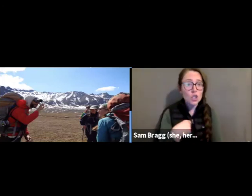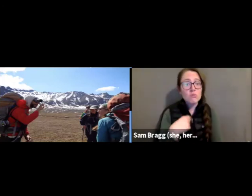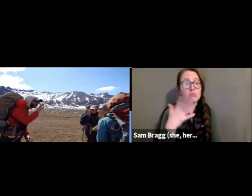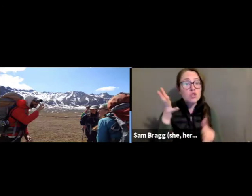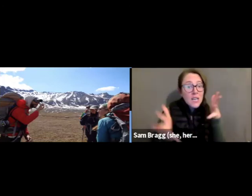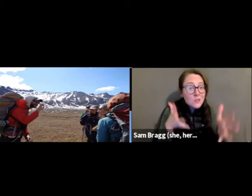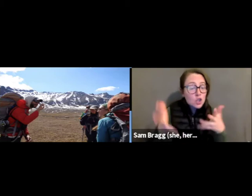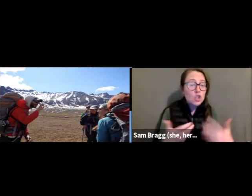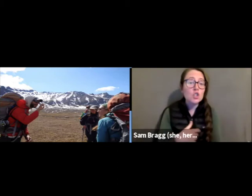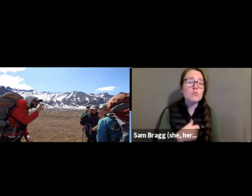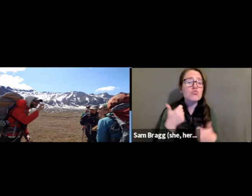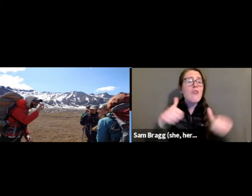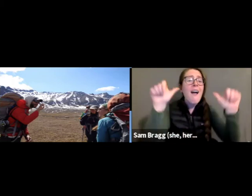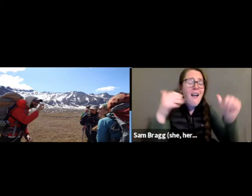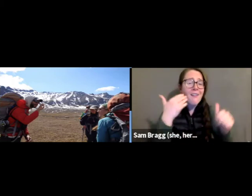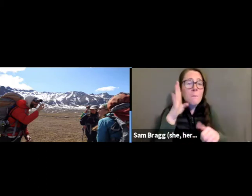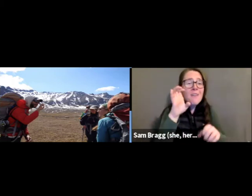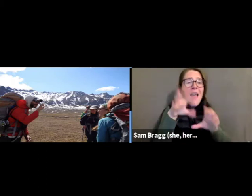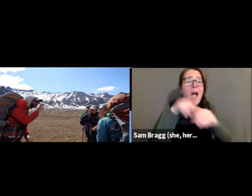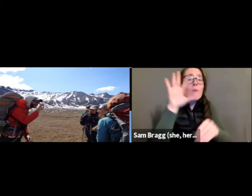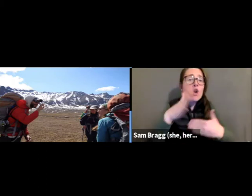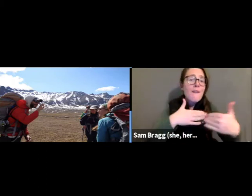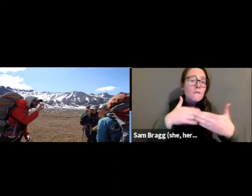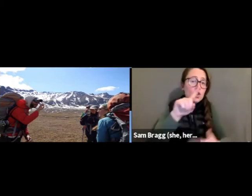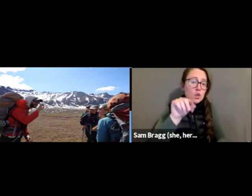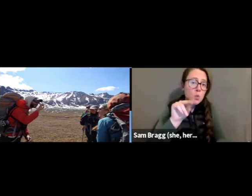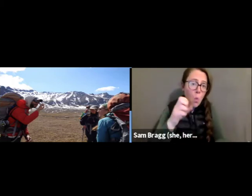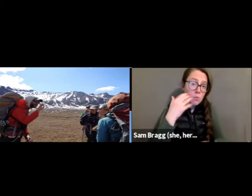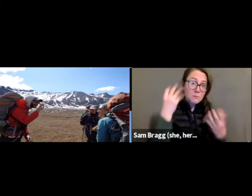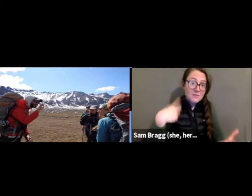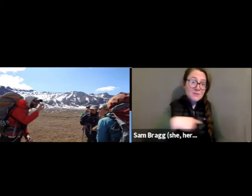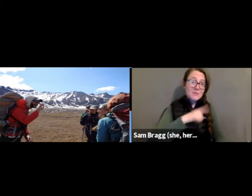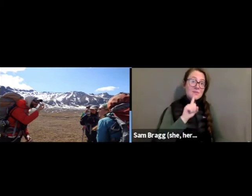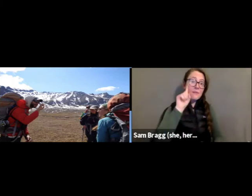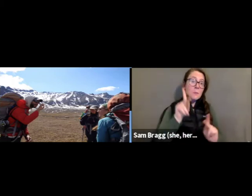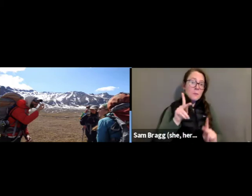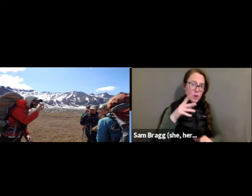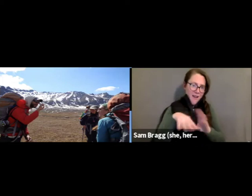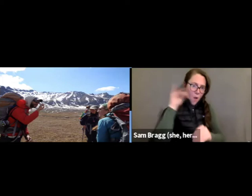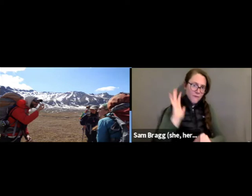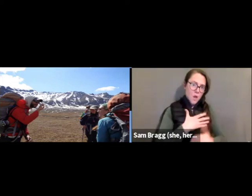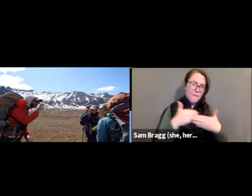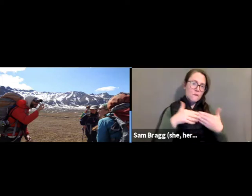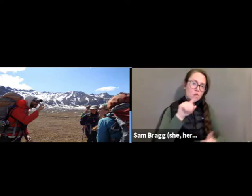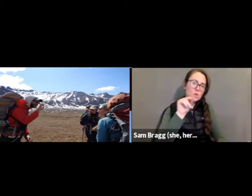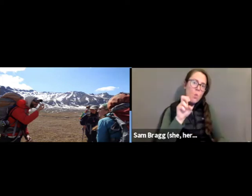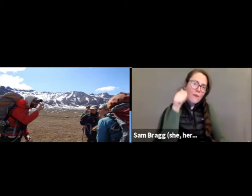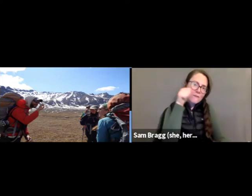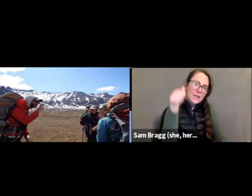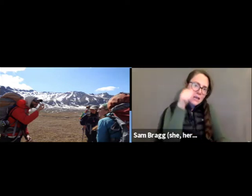i think it takes time to for hearing people to learn but they may be going out of their comfort zone but they're able to